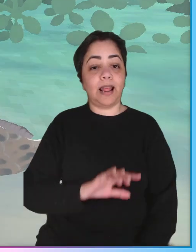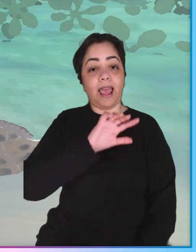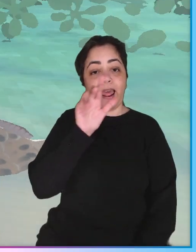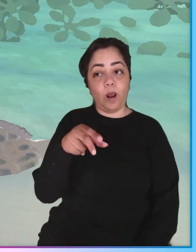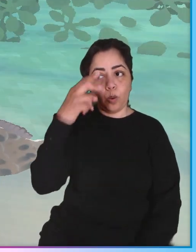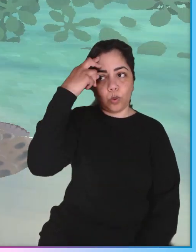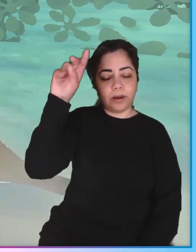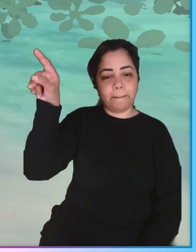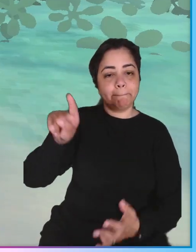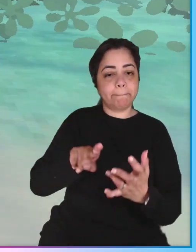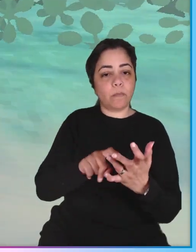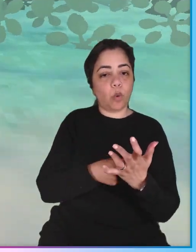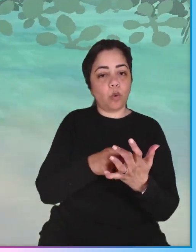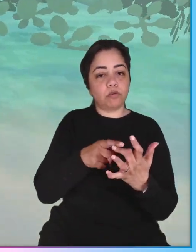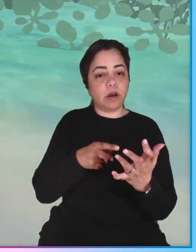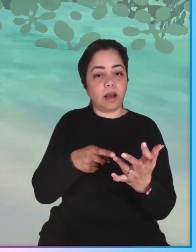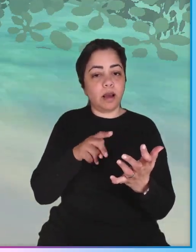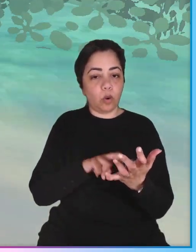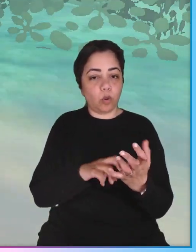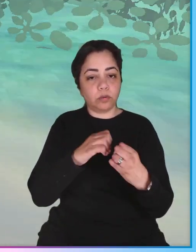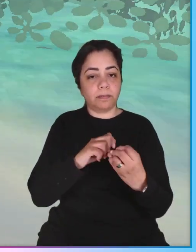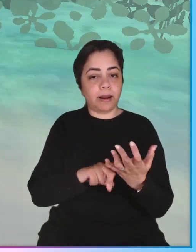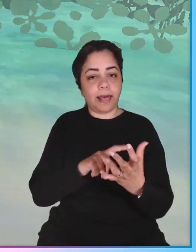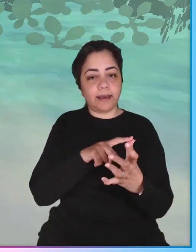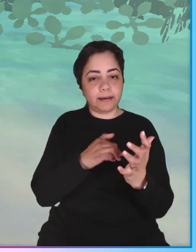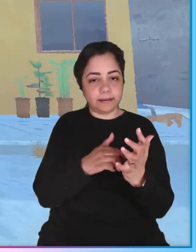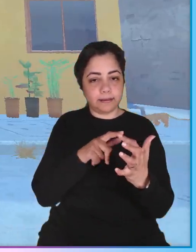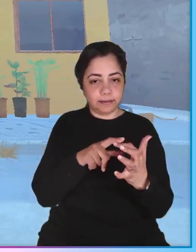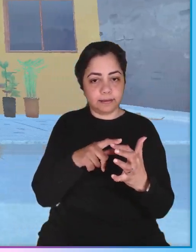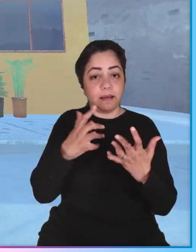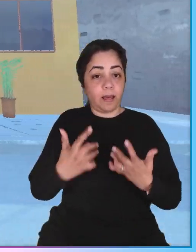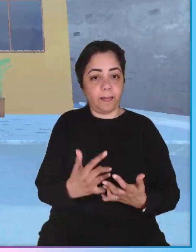[Onionblaze] Hello, I’m Onionblaze, and I'm currently working on a game called Himig.